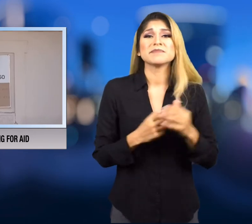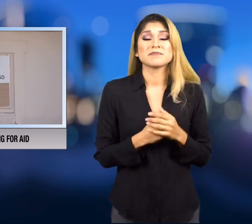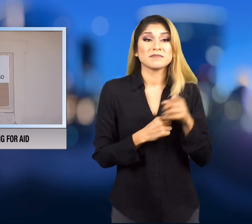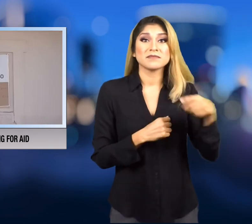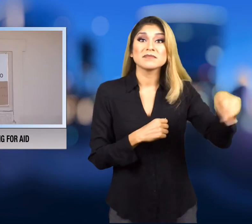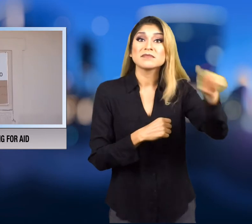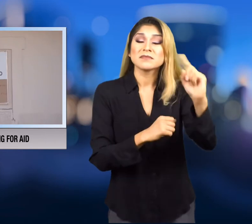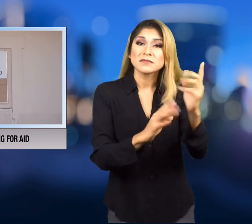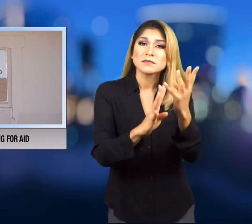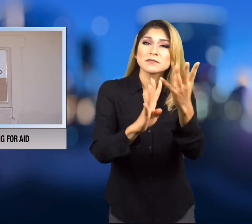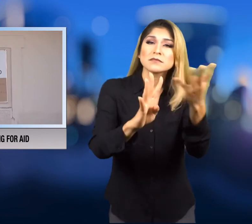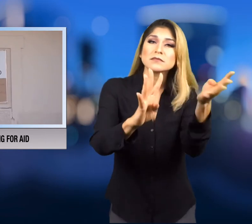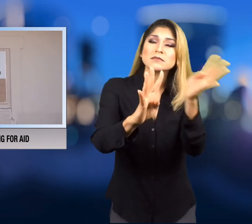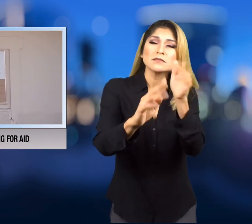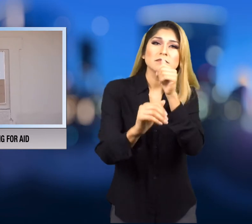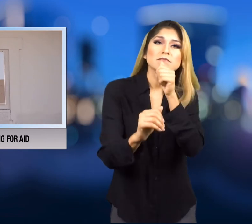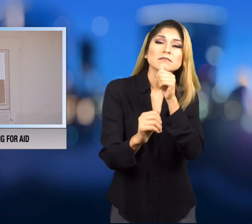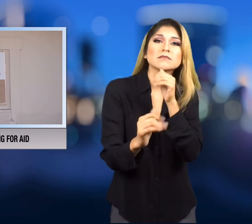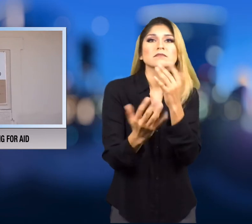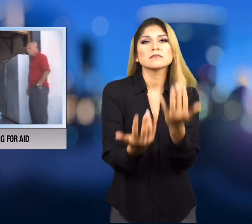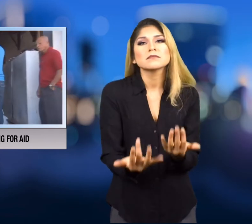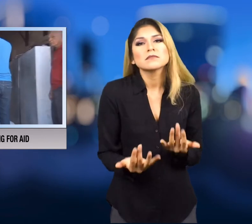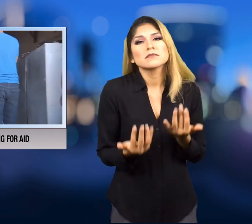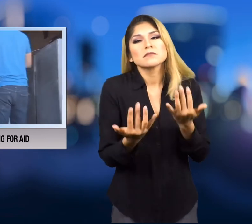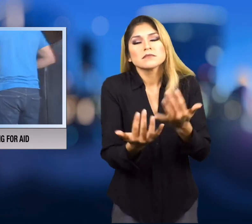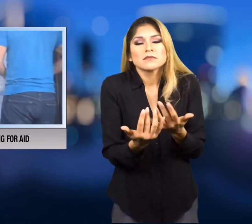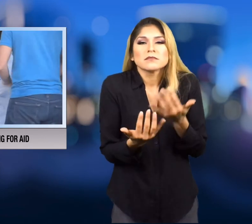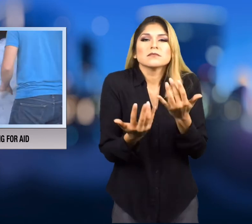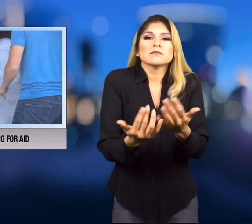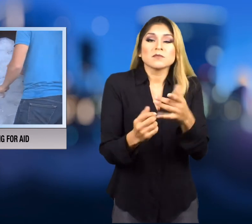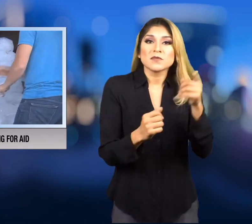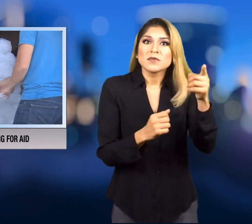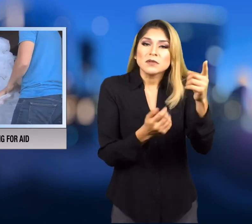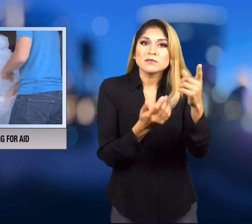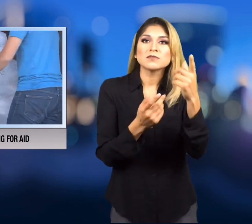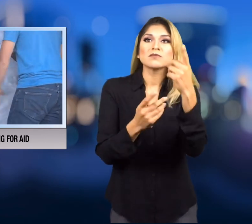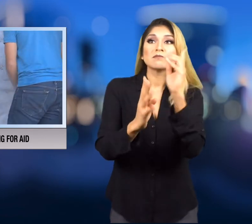People are waiting for hours and long lines for